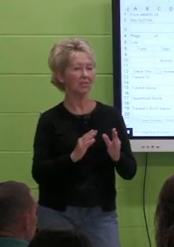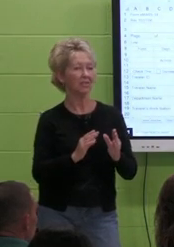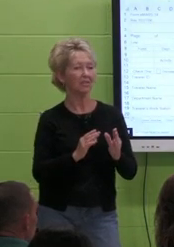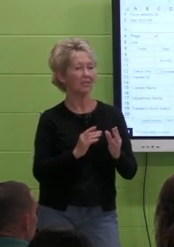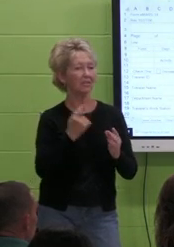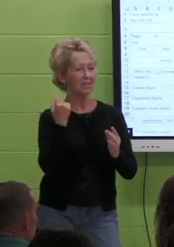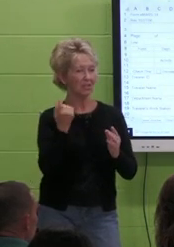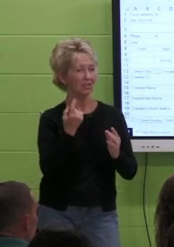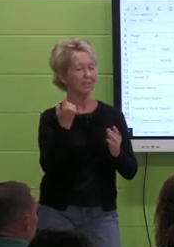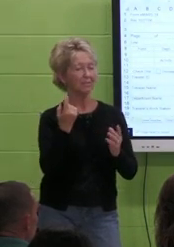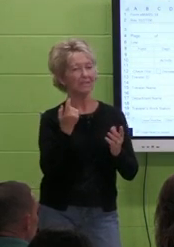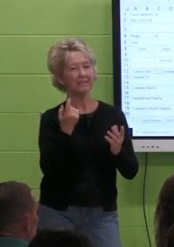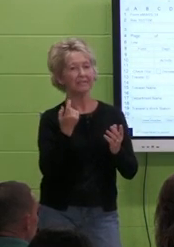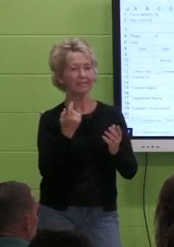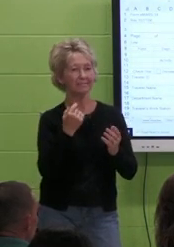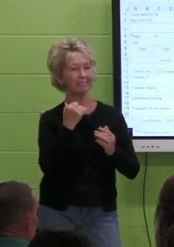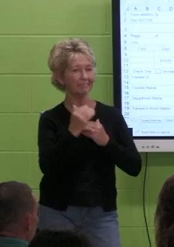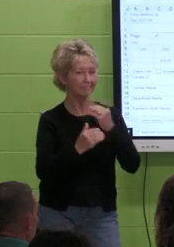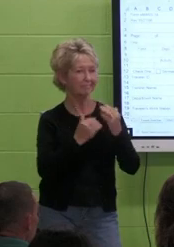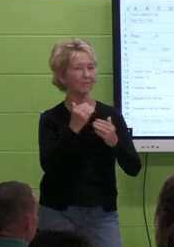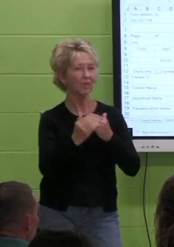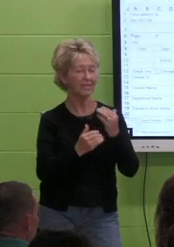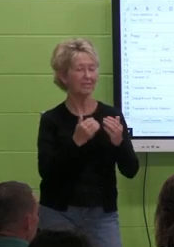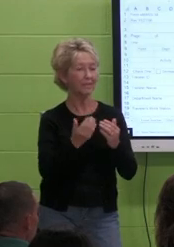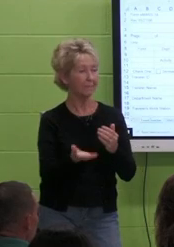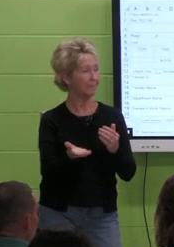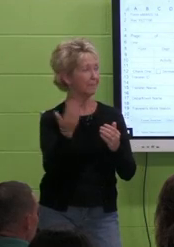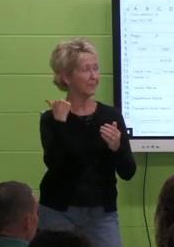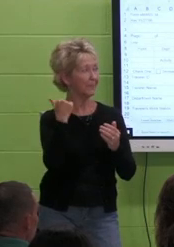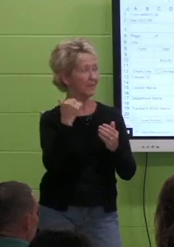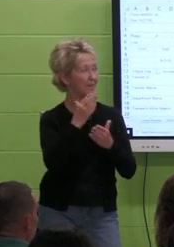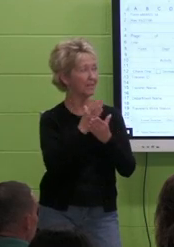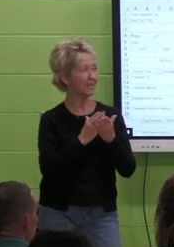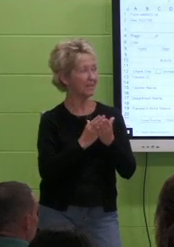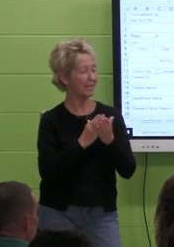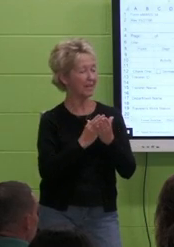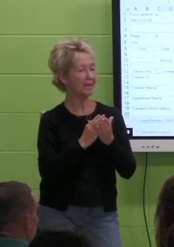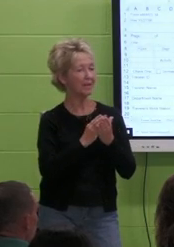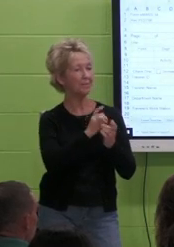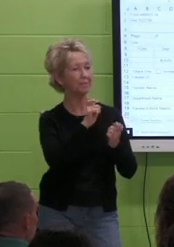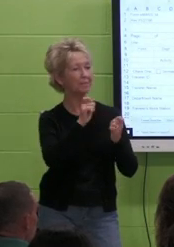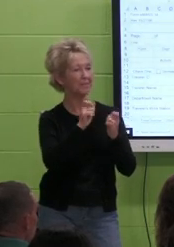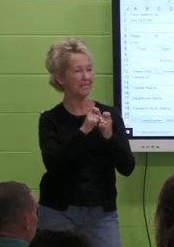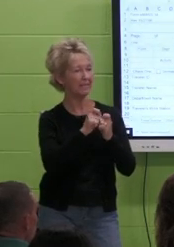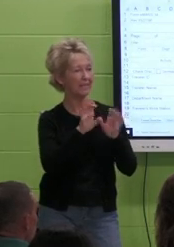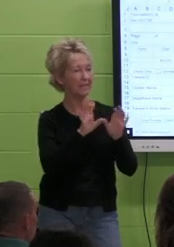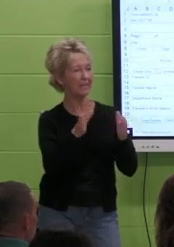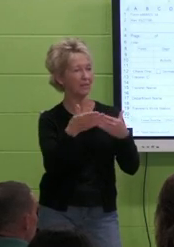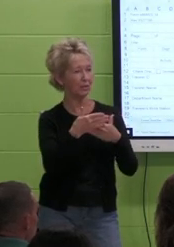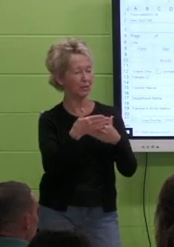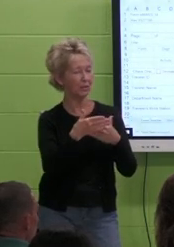just been you know there used to be some like allocations of classroom spending a long time